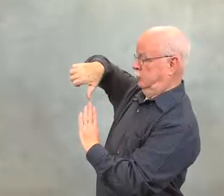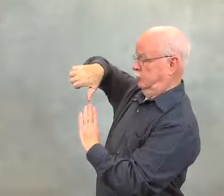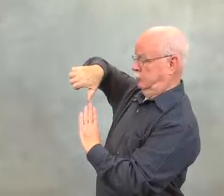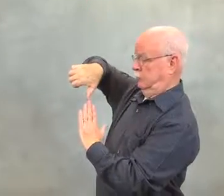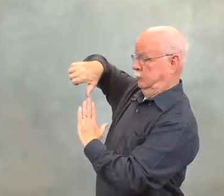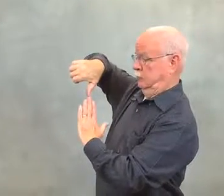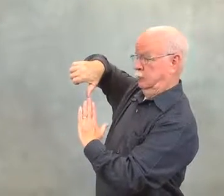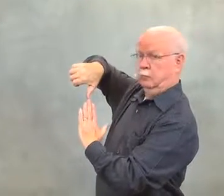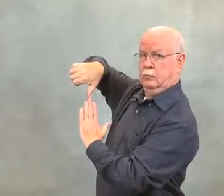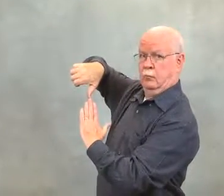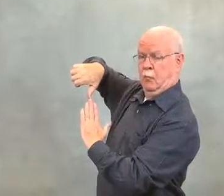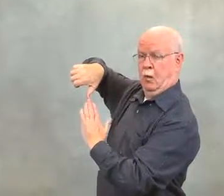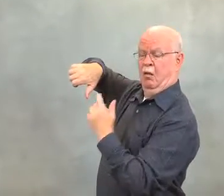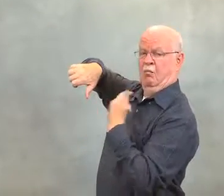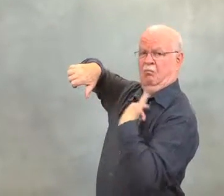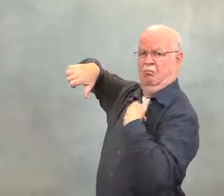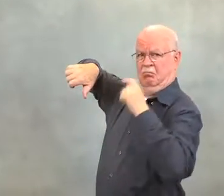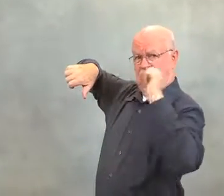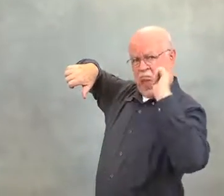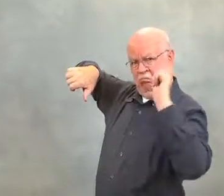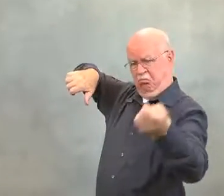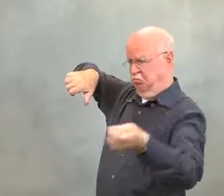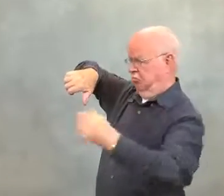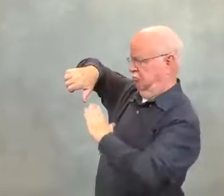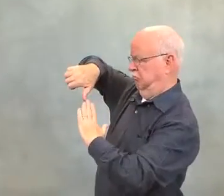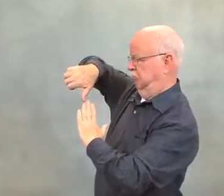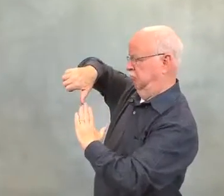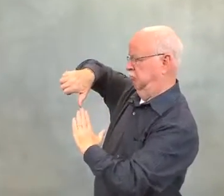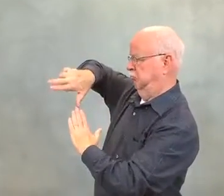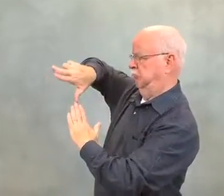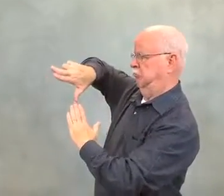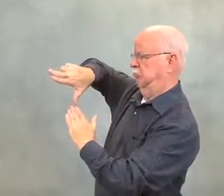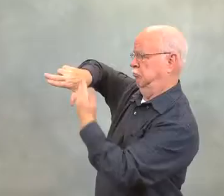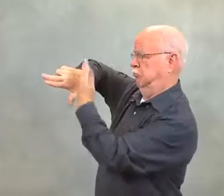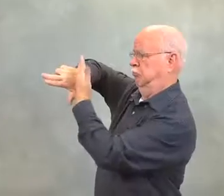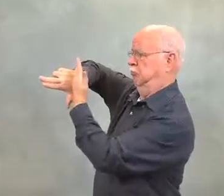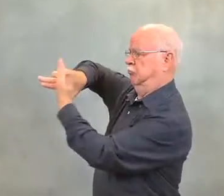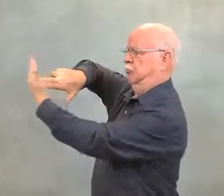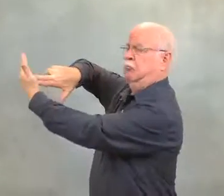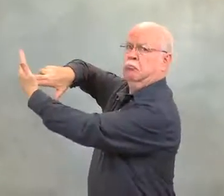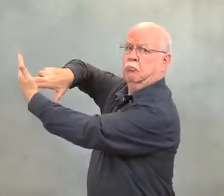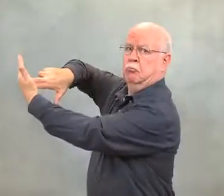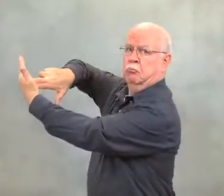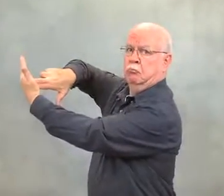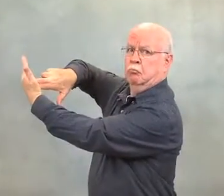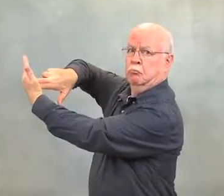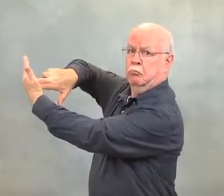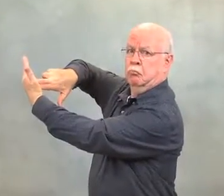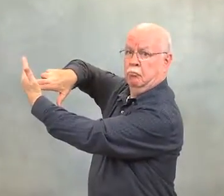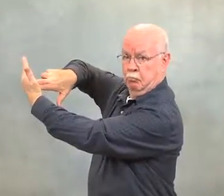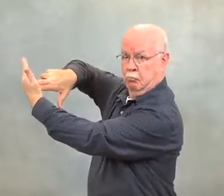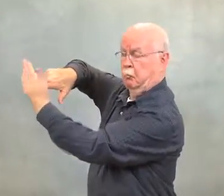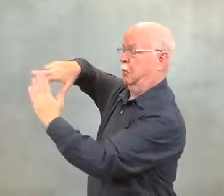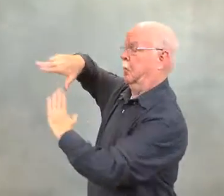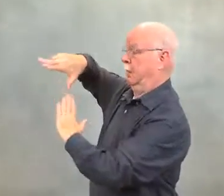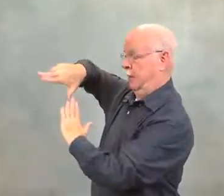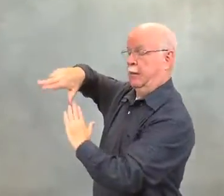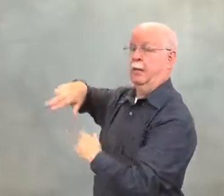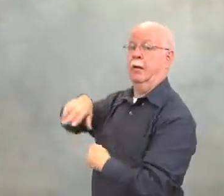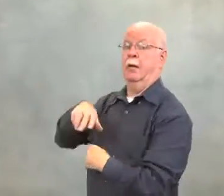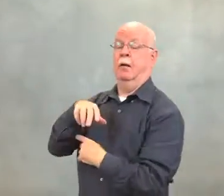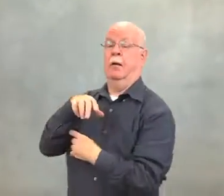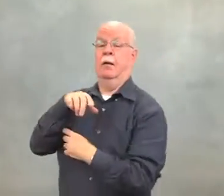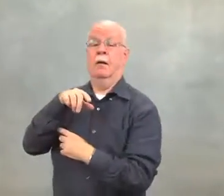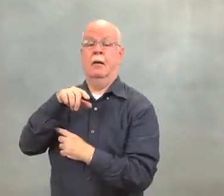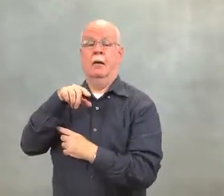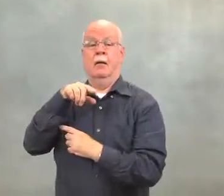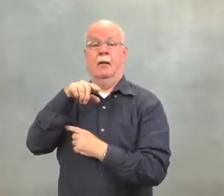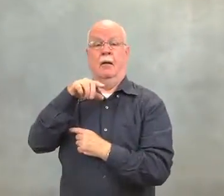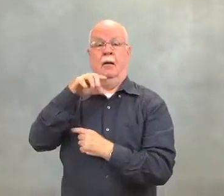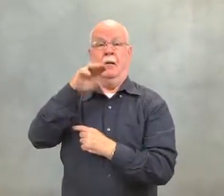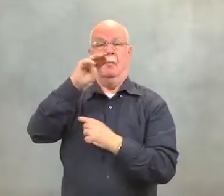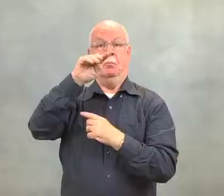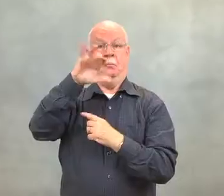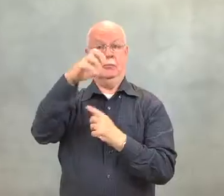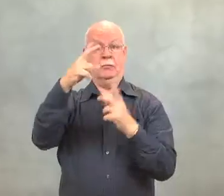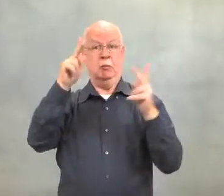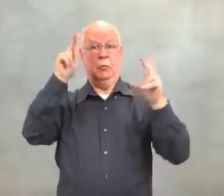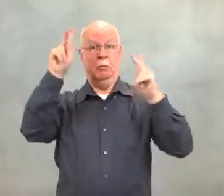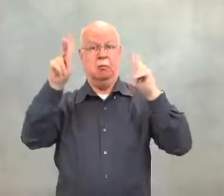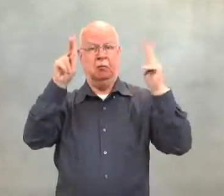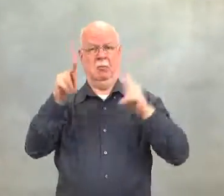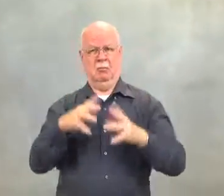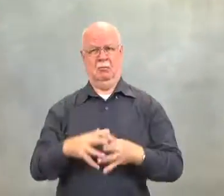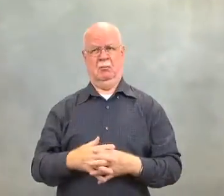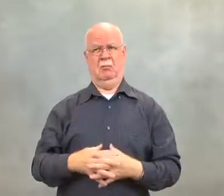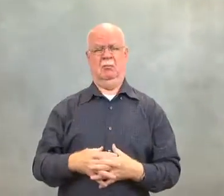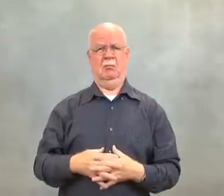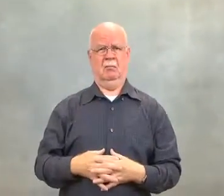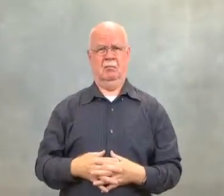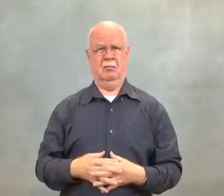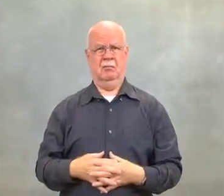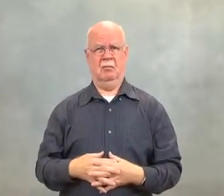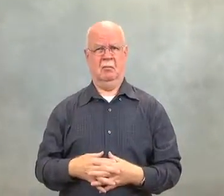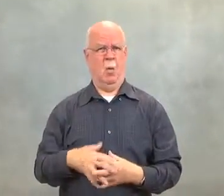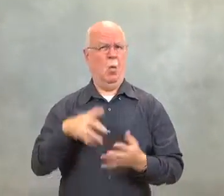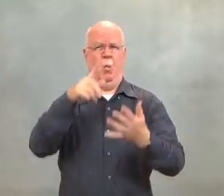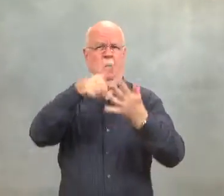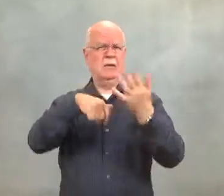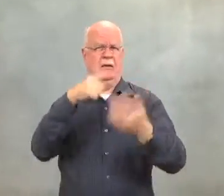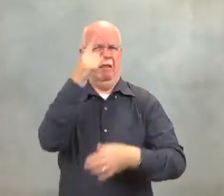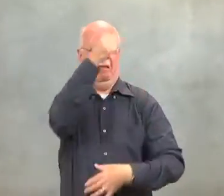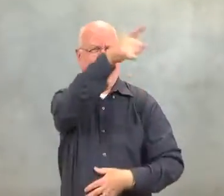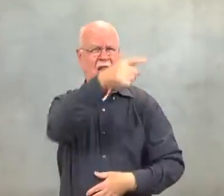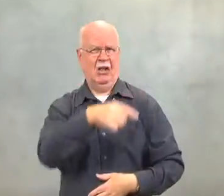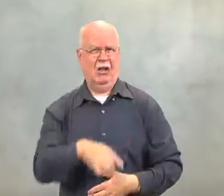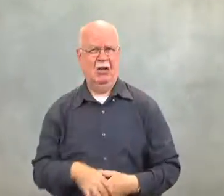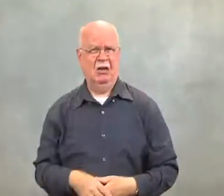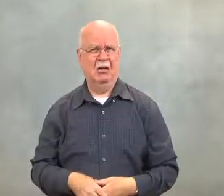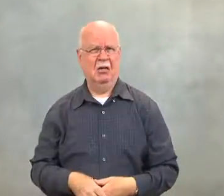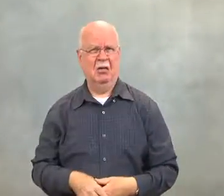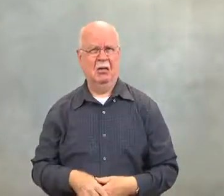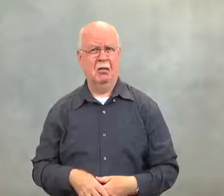Washington offered to give MIchigan the entire upper peninsula.